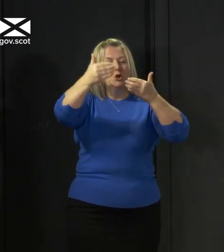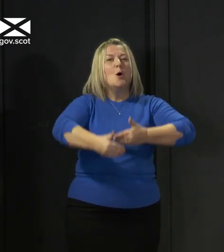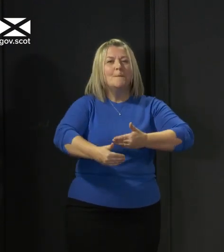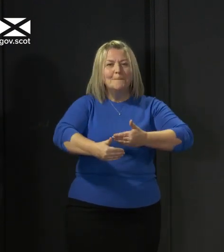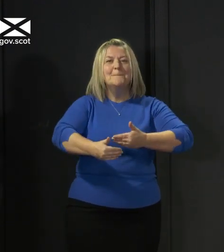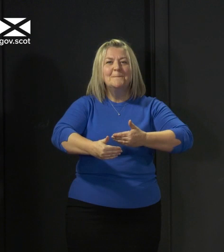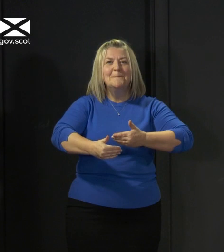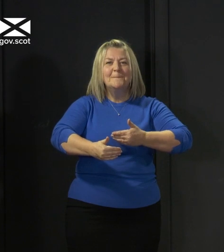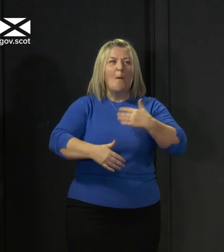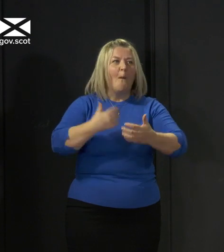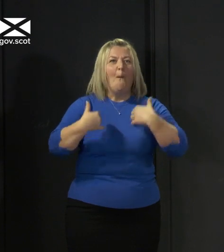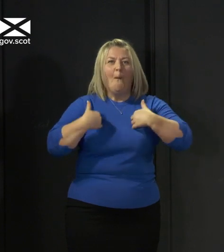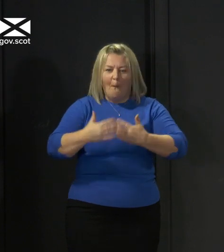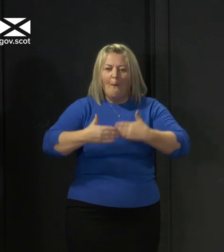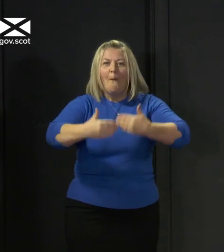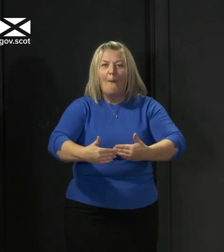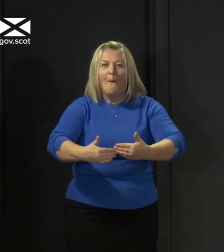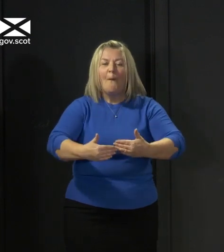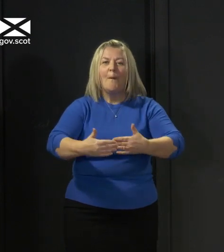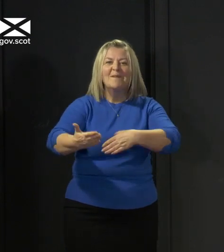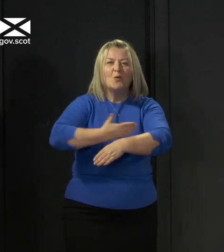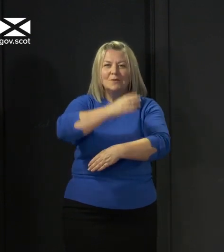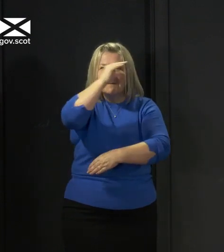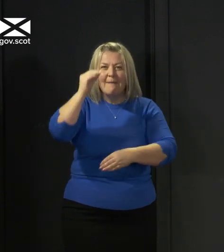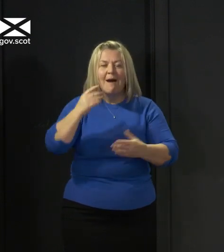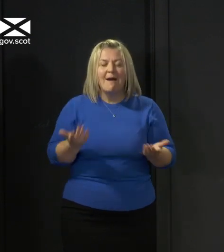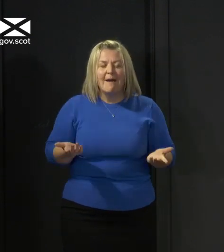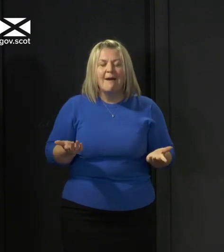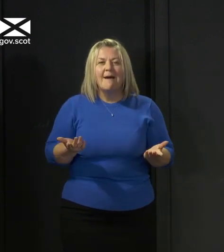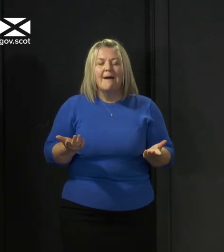before the the decision we took to close schools to suppress the spread of this